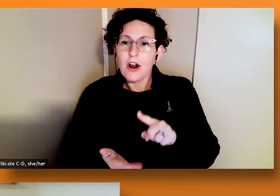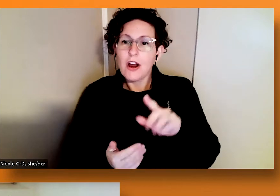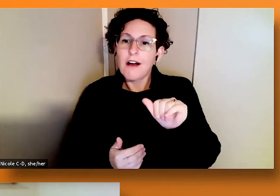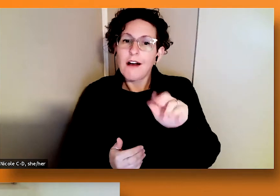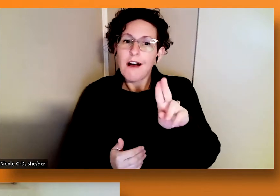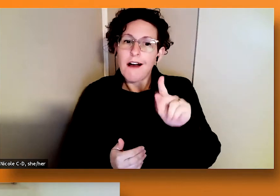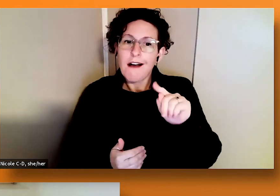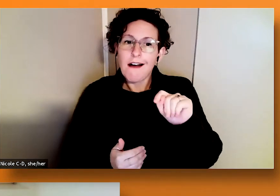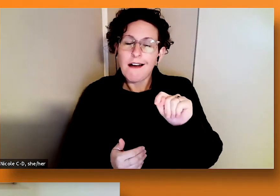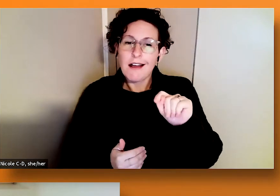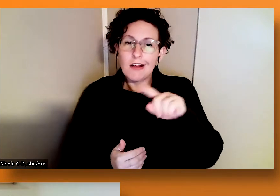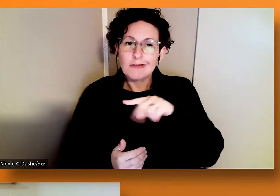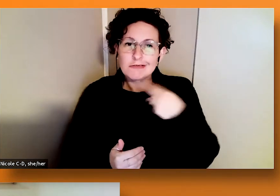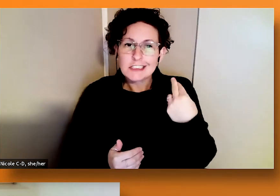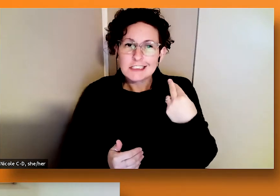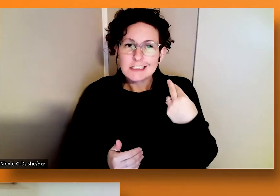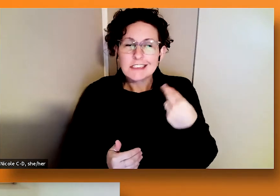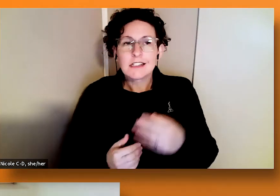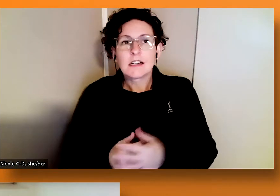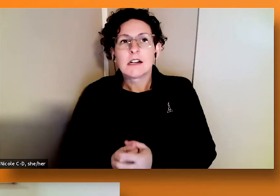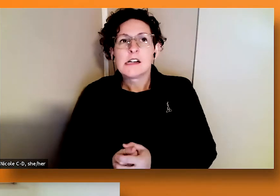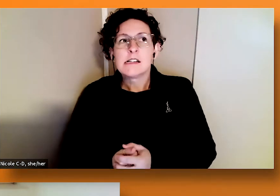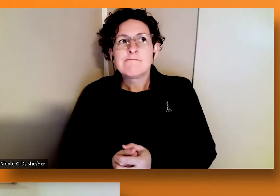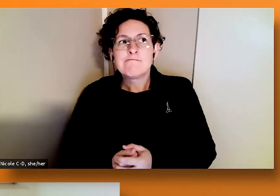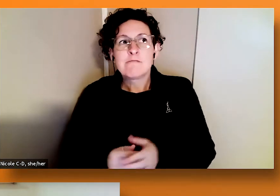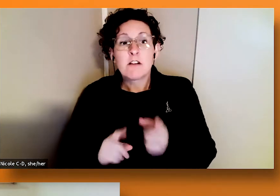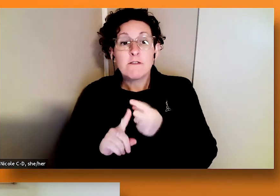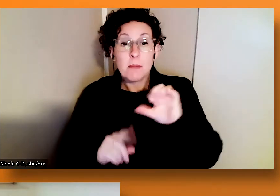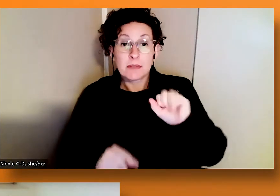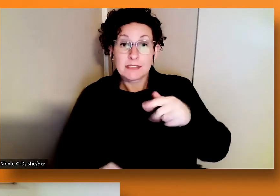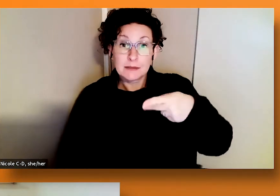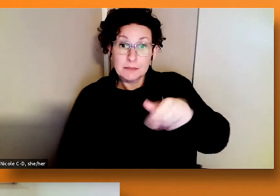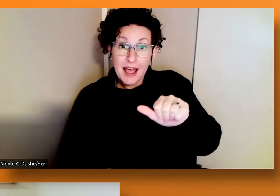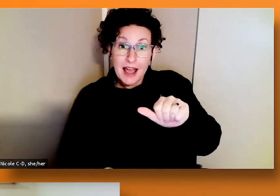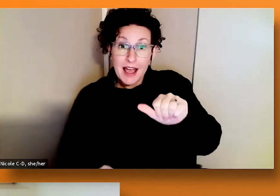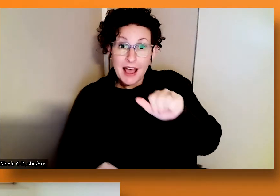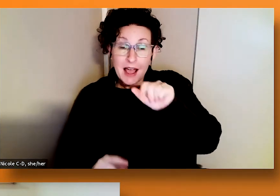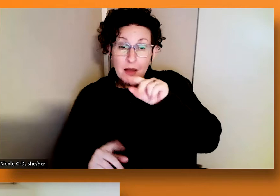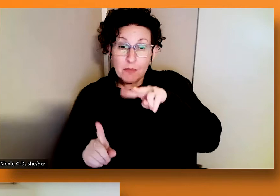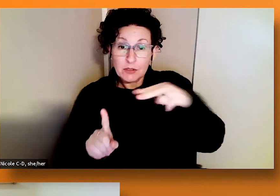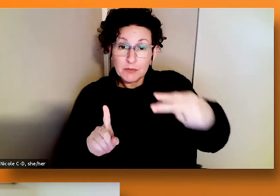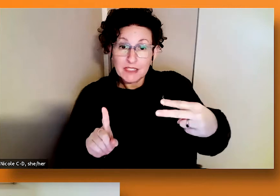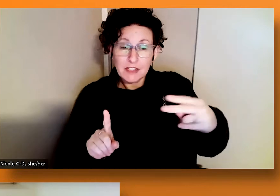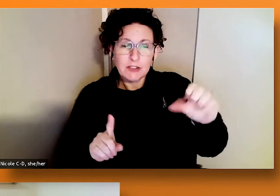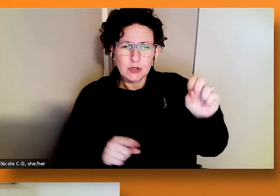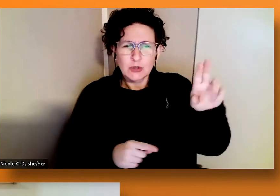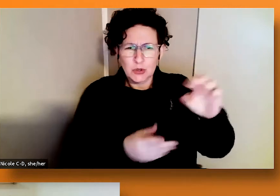and reduce dependence on the research team?" I would say from a SPA perspective-- Sue mentioned it before--